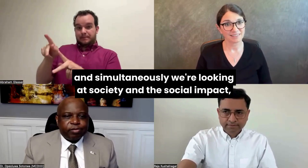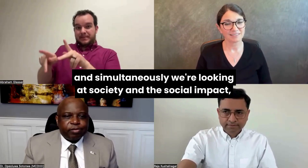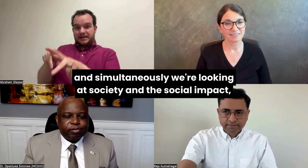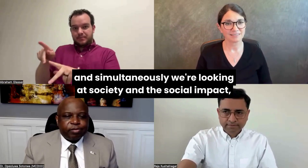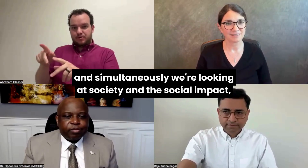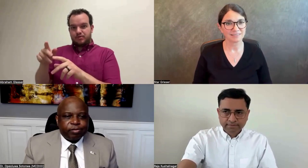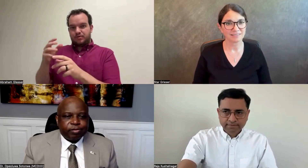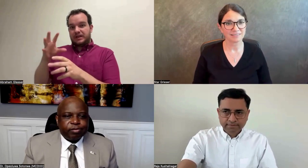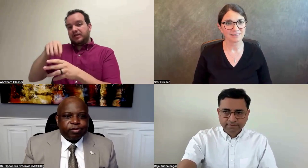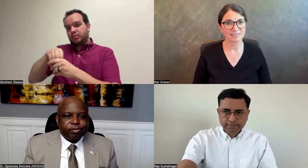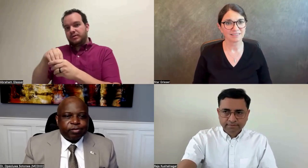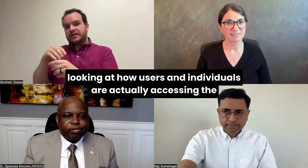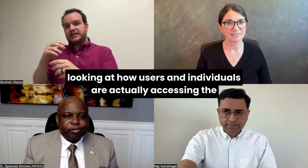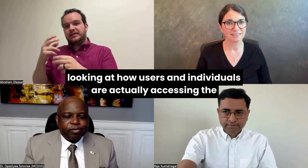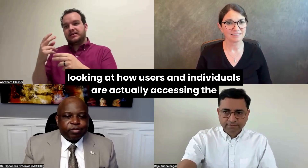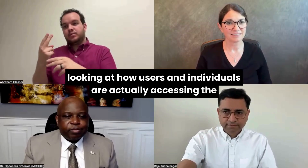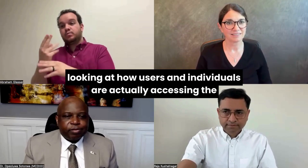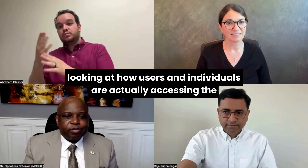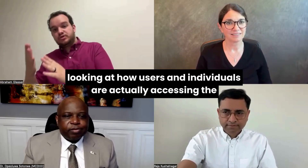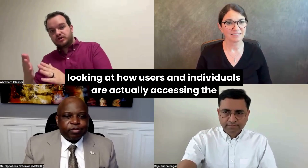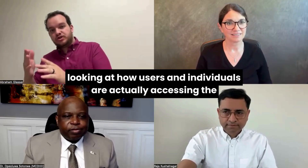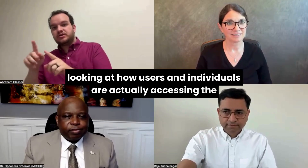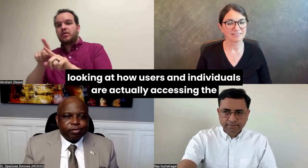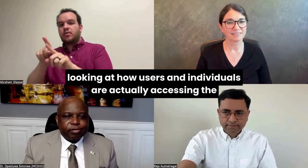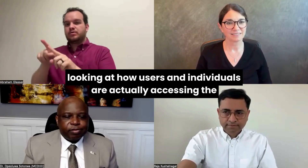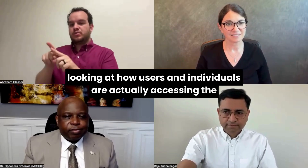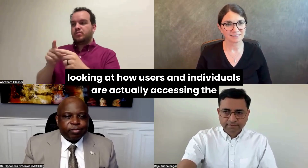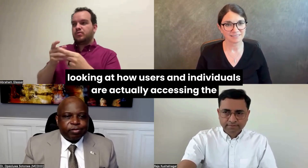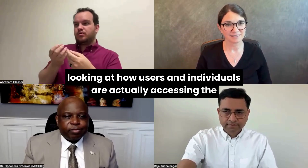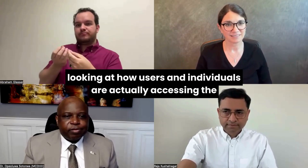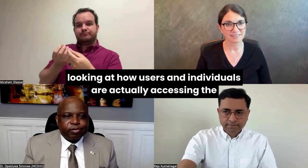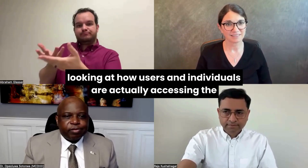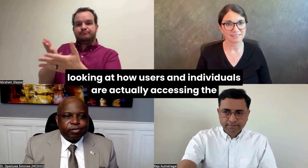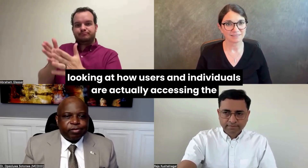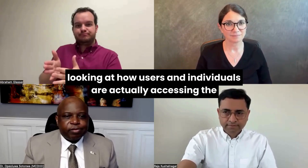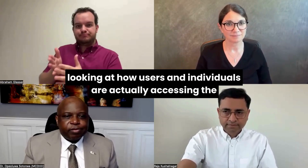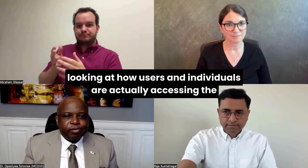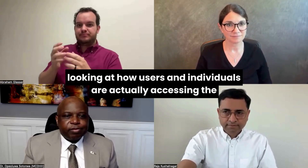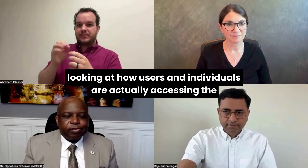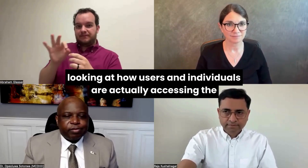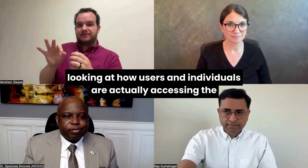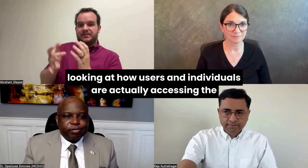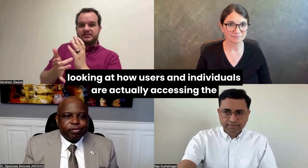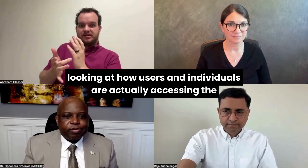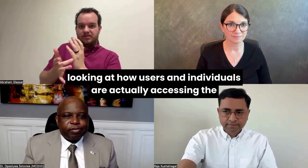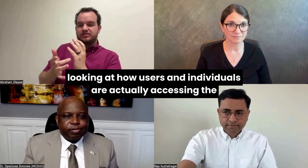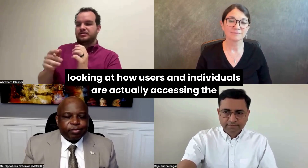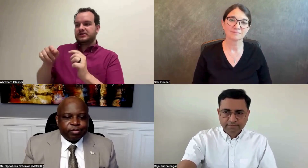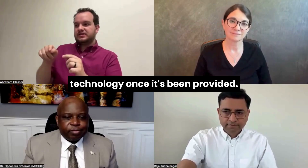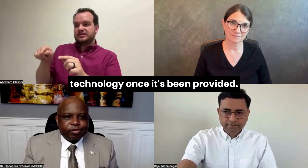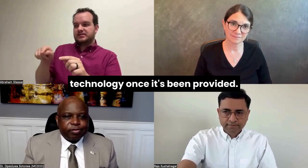looking at how users and individuals are actually accessing the technology once it's been provided.